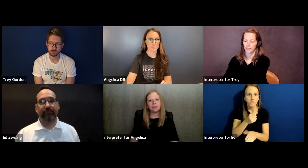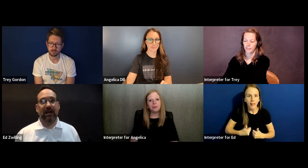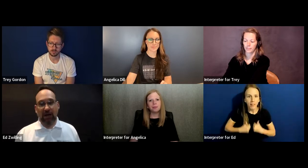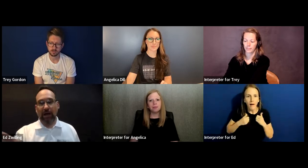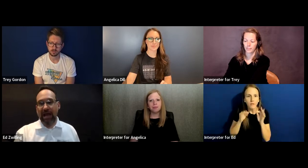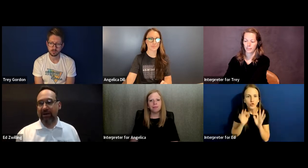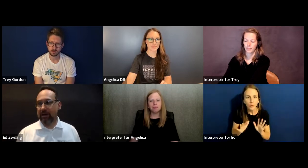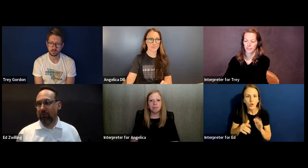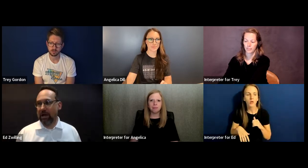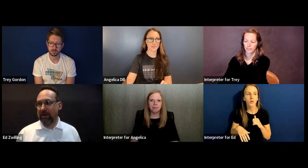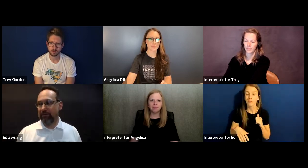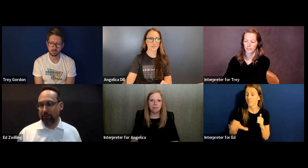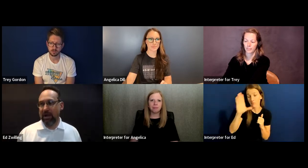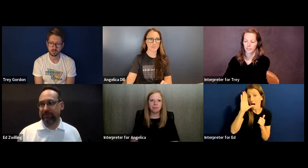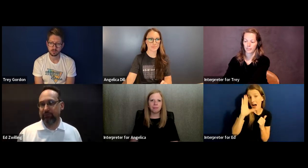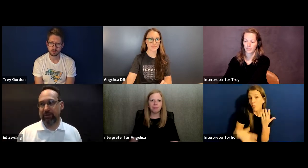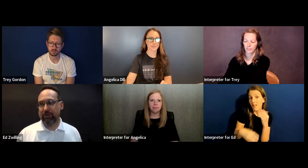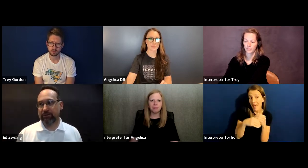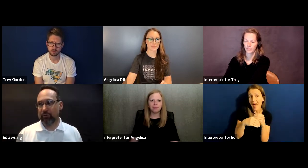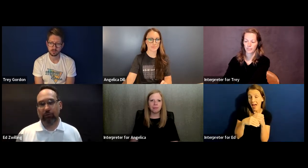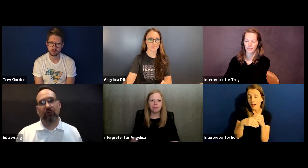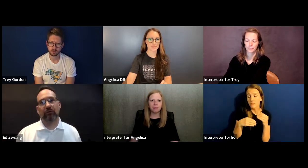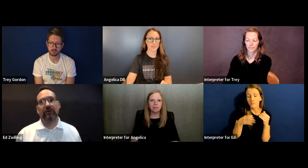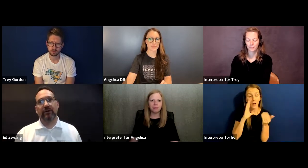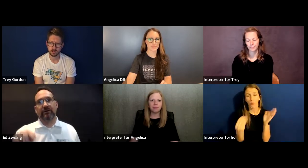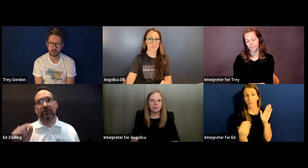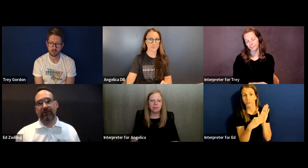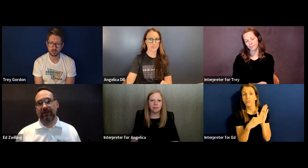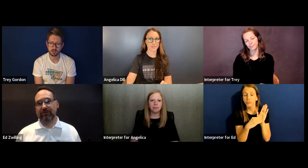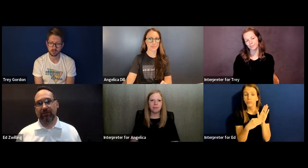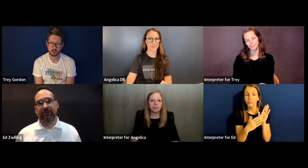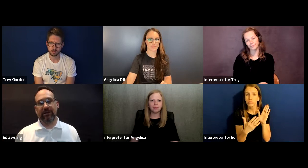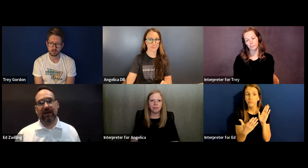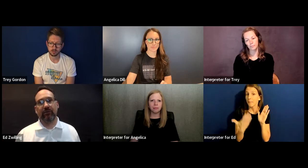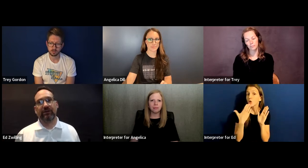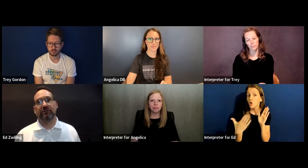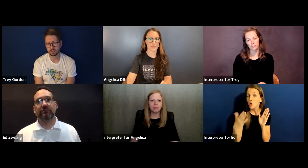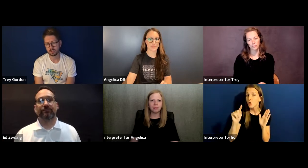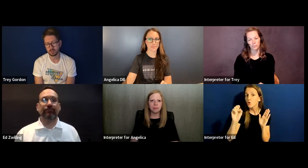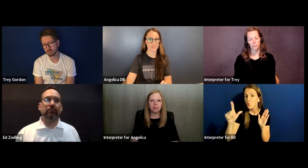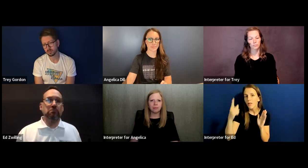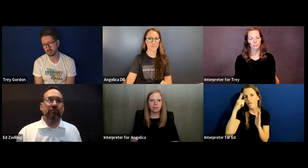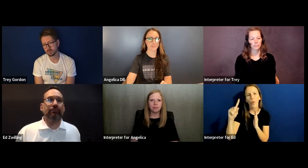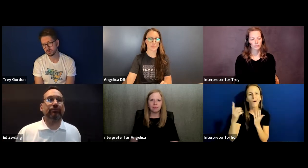but i will add i will add that perhaps it would be a good tool for doing the initial evaluation